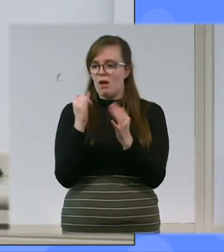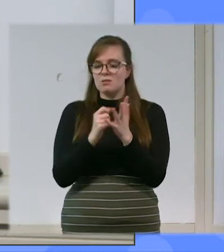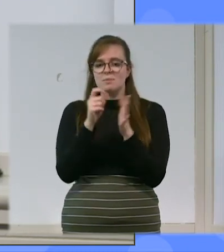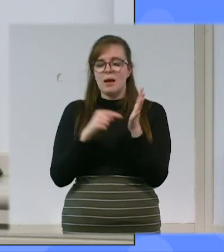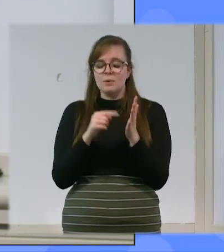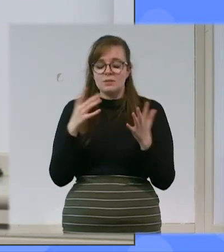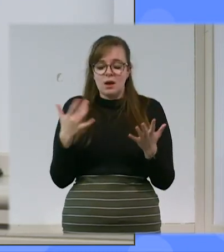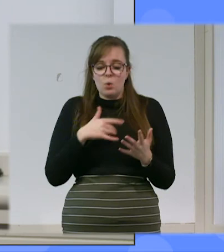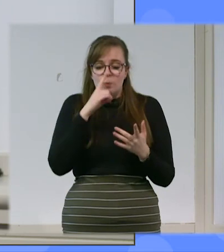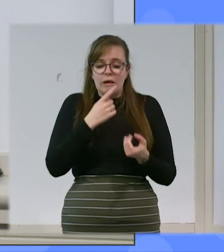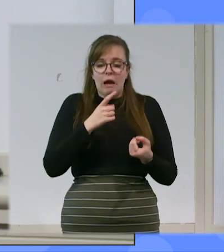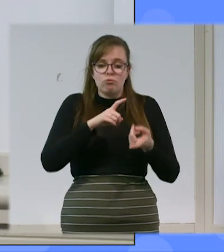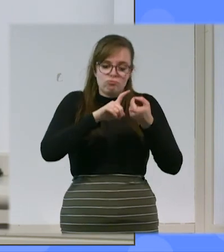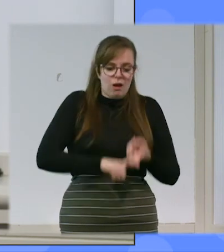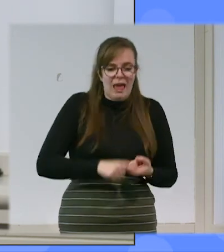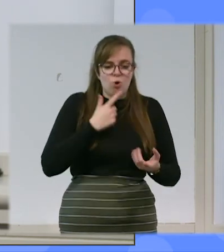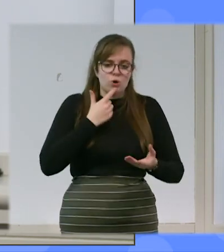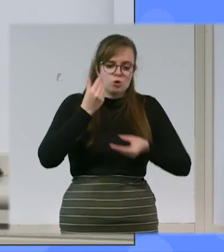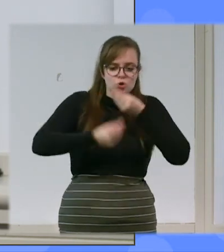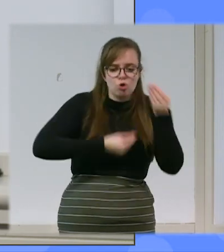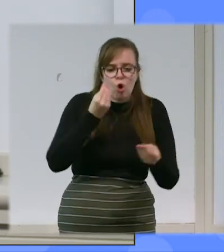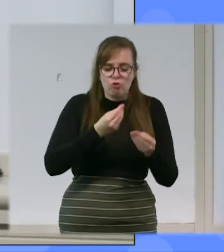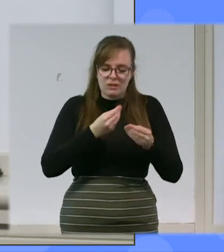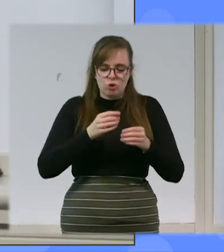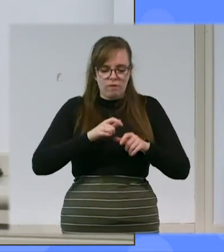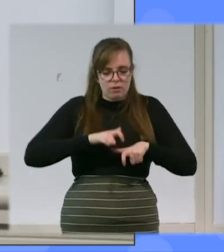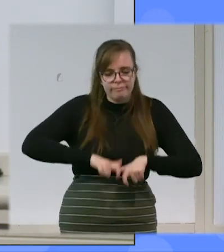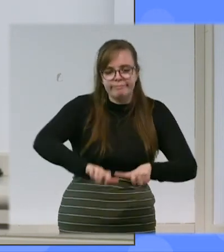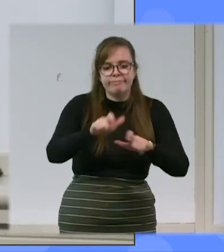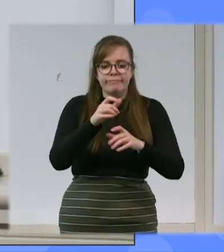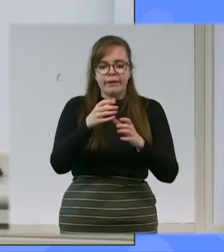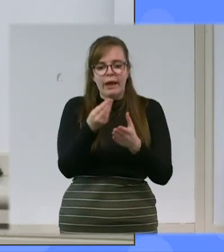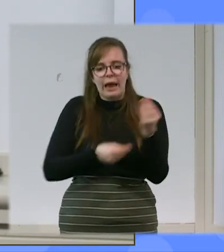fairy tales of continuous economic growth and we see students coming out of